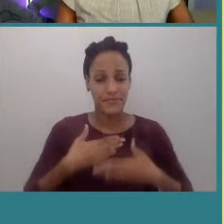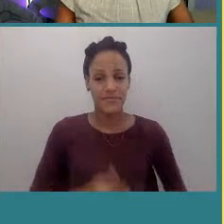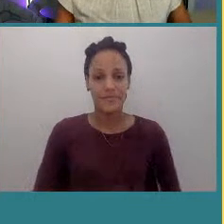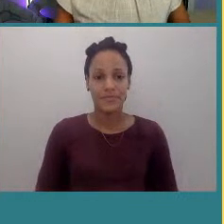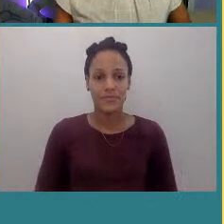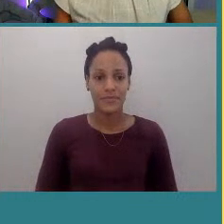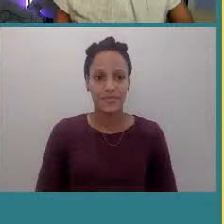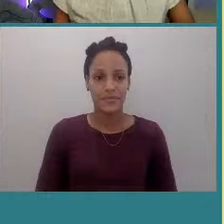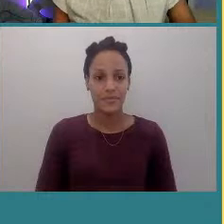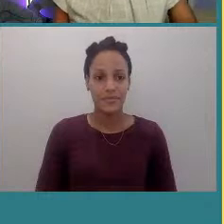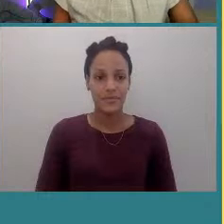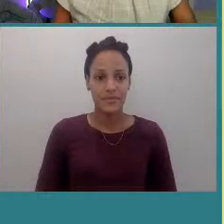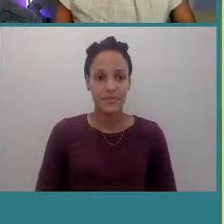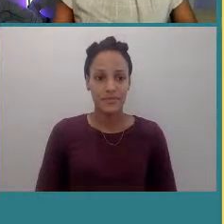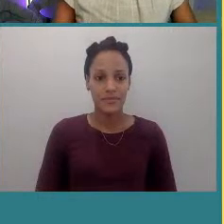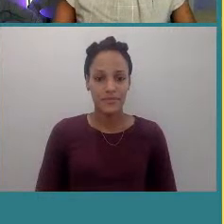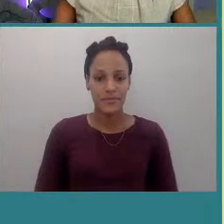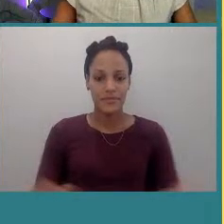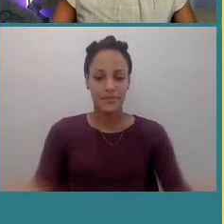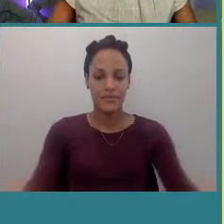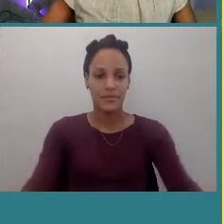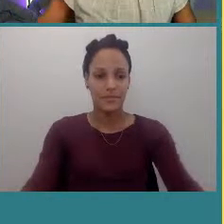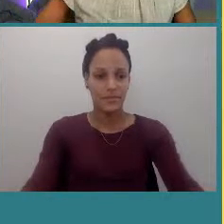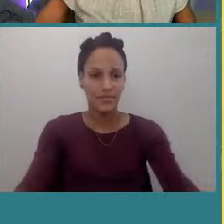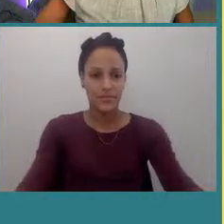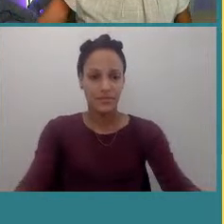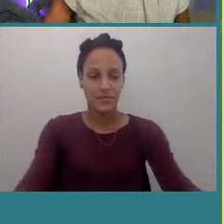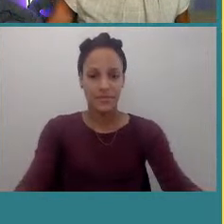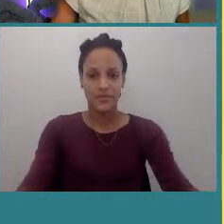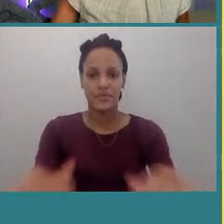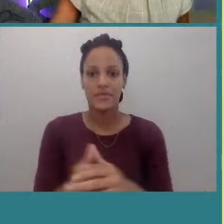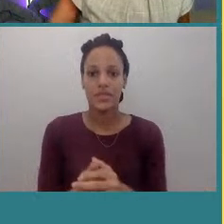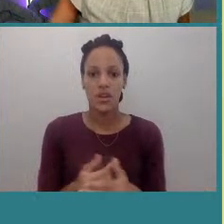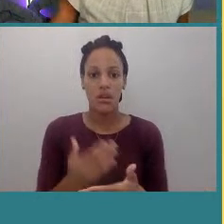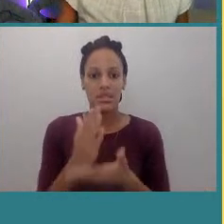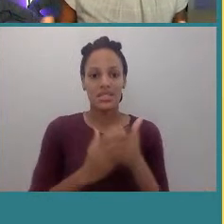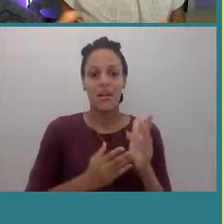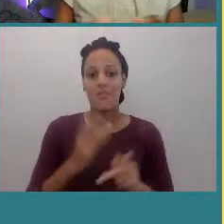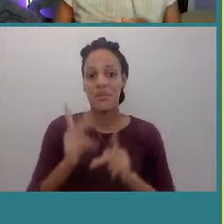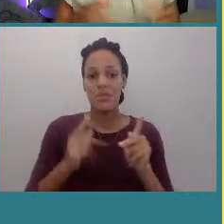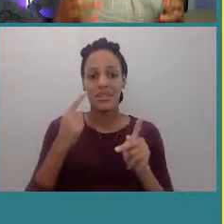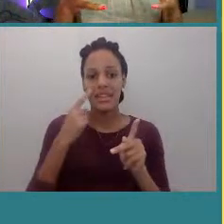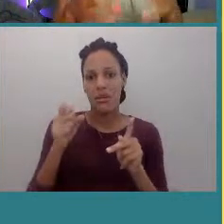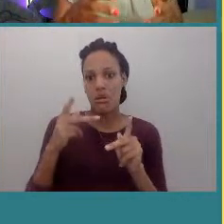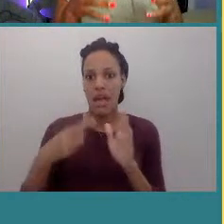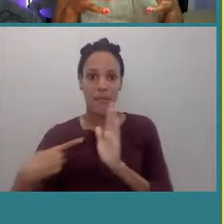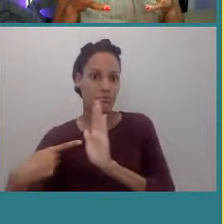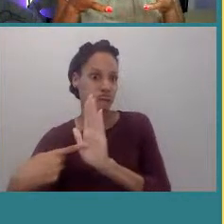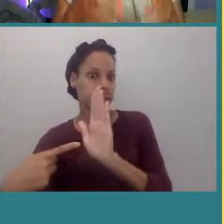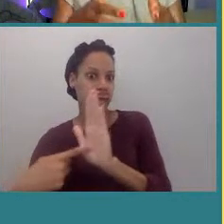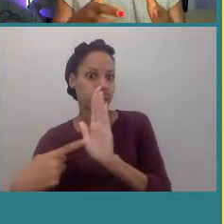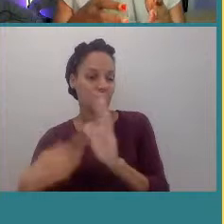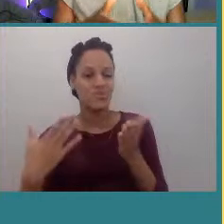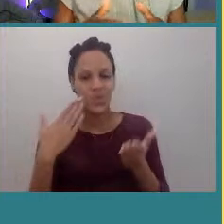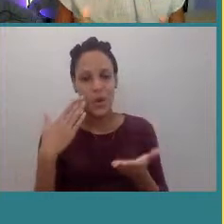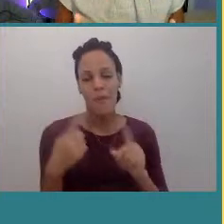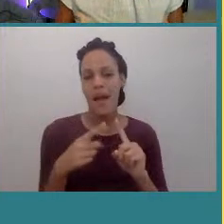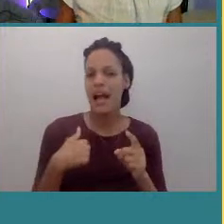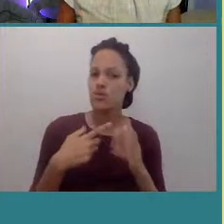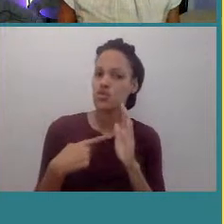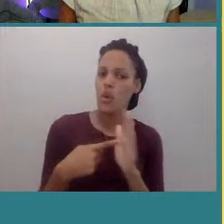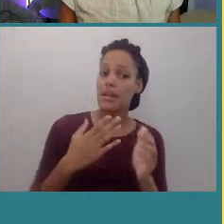So, this slide-- some people might think this is a flex slide-- I'm showing some of my accomplishment